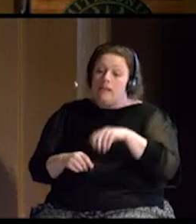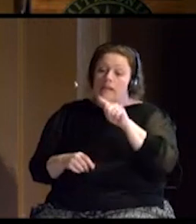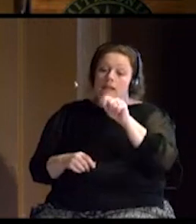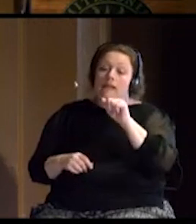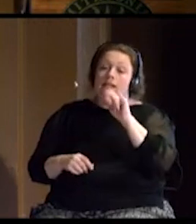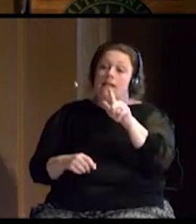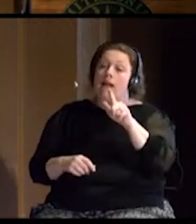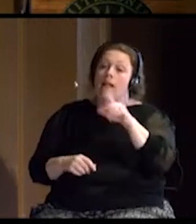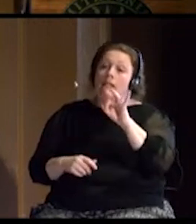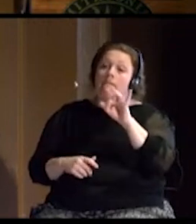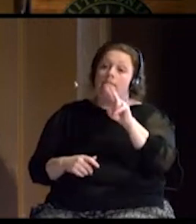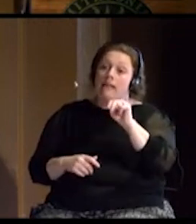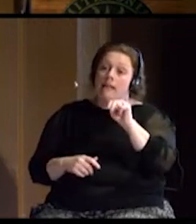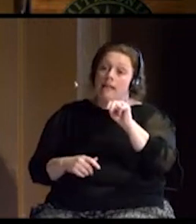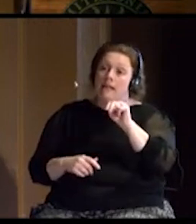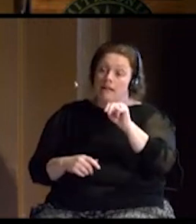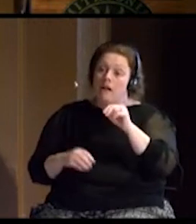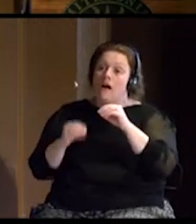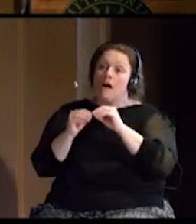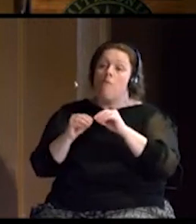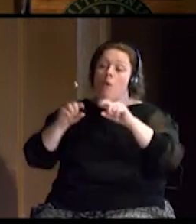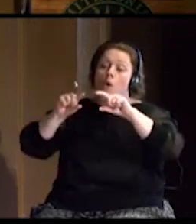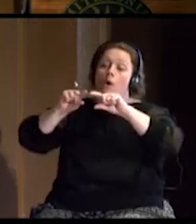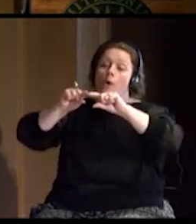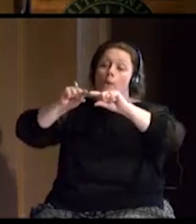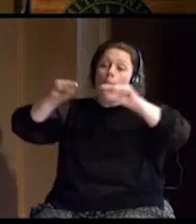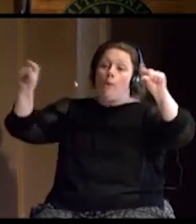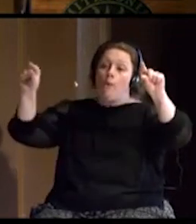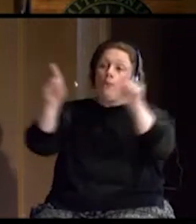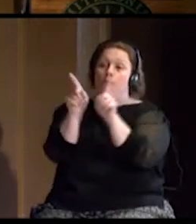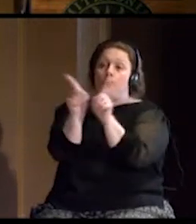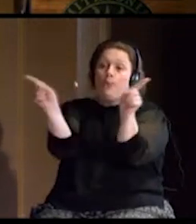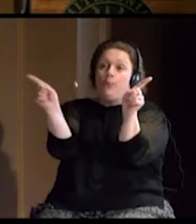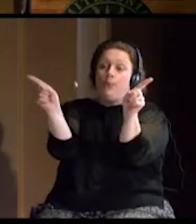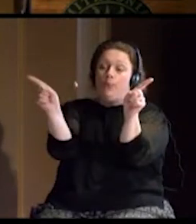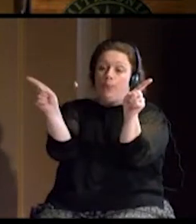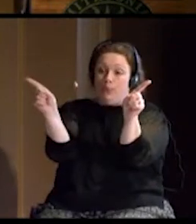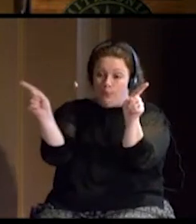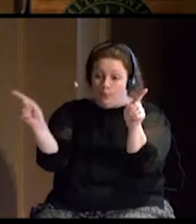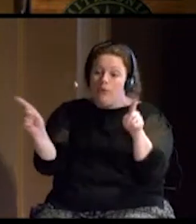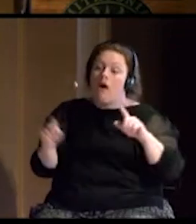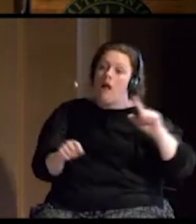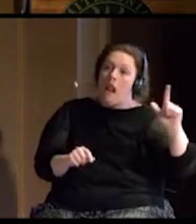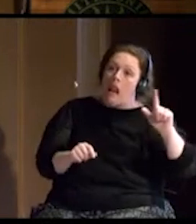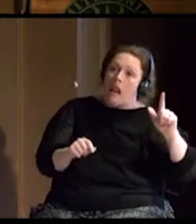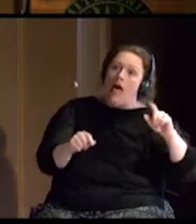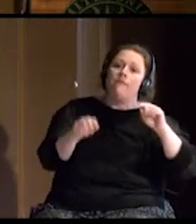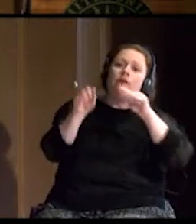from a truncated tail fin on the left, to a deeply forked tail fin on the right.